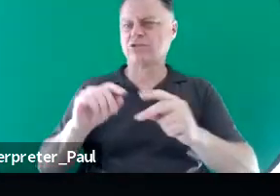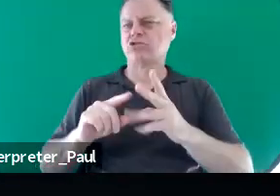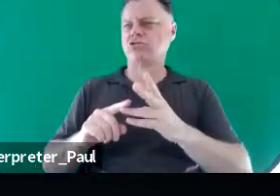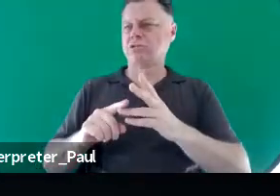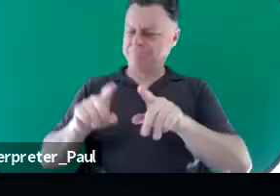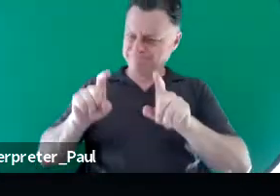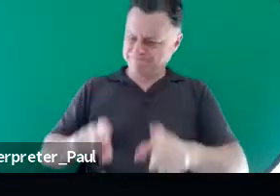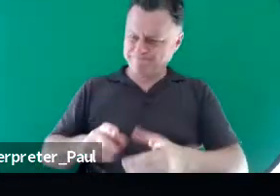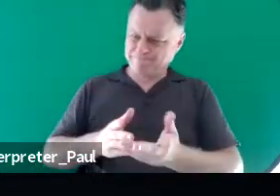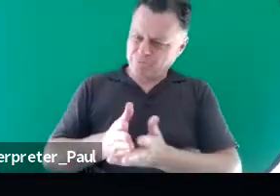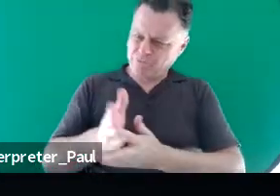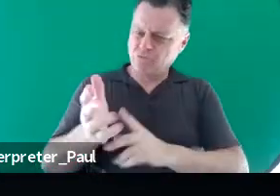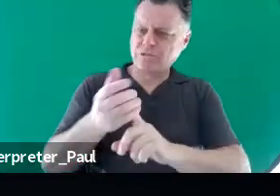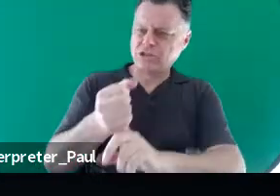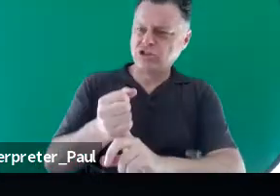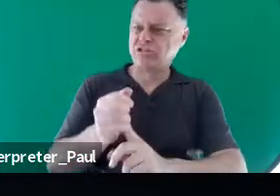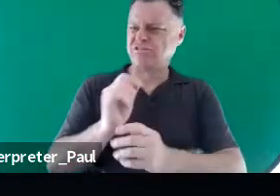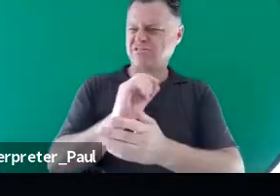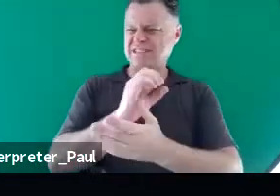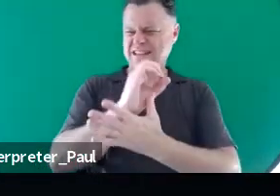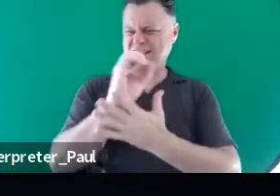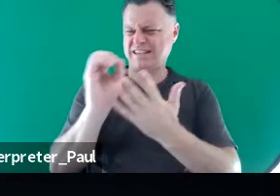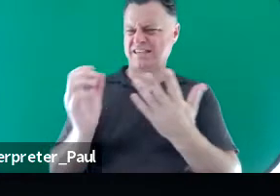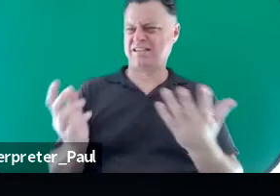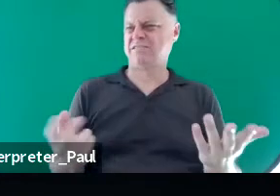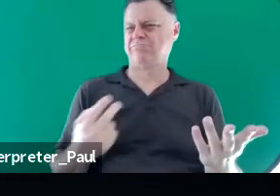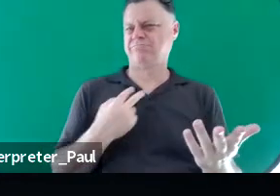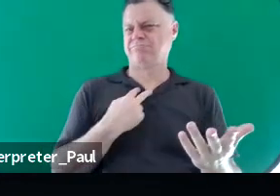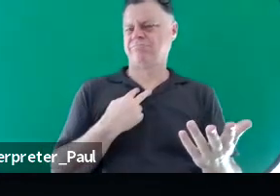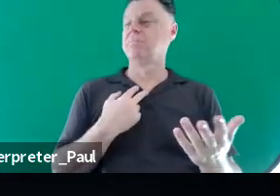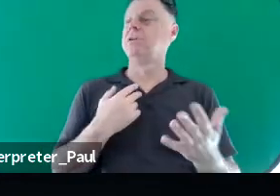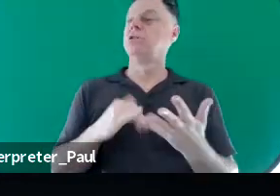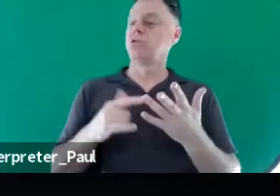put in a submission really so we could raise some of these questions with the Federal Government